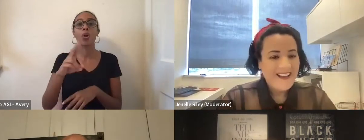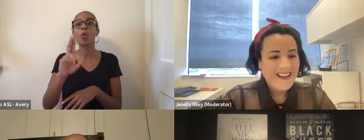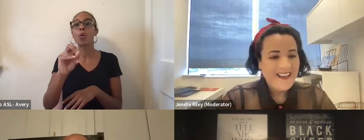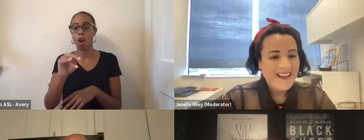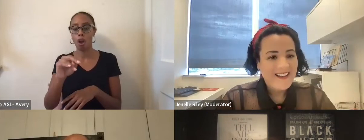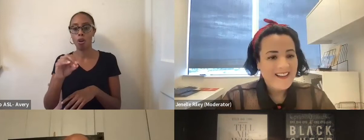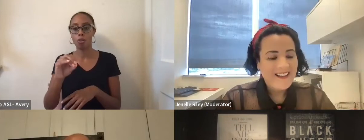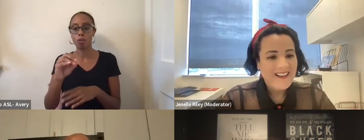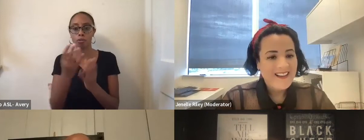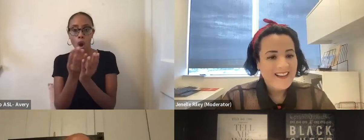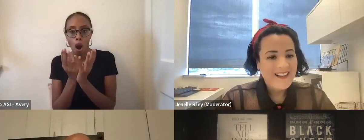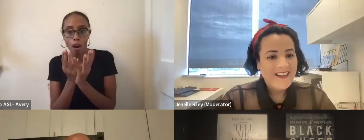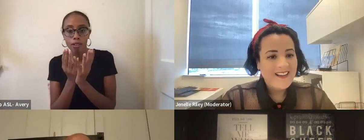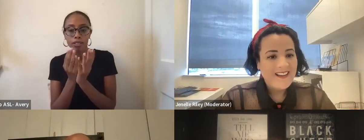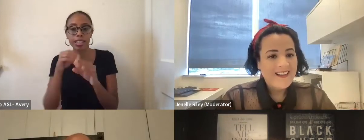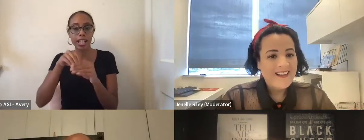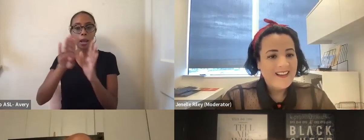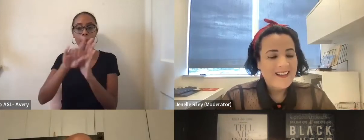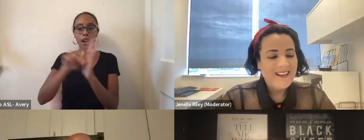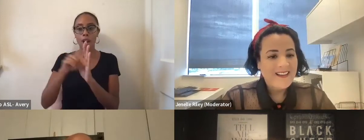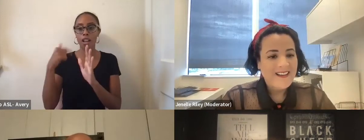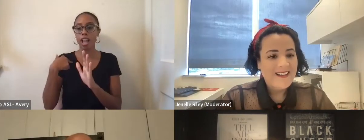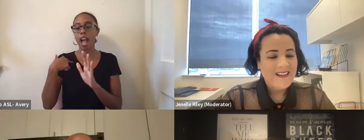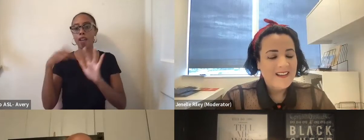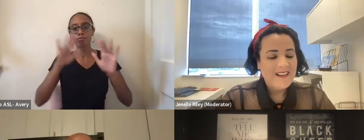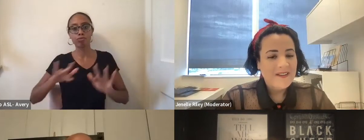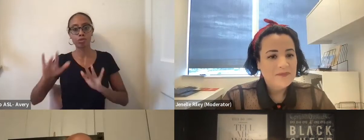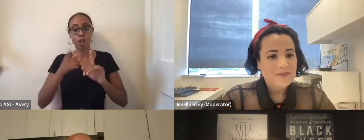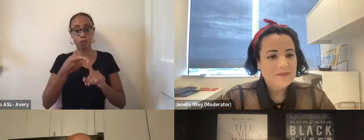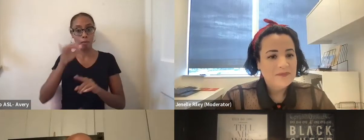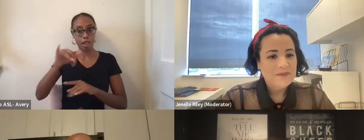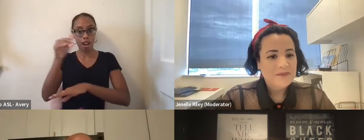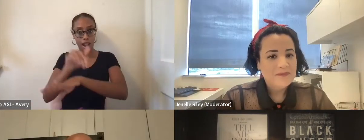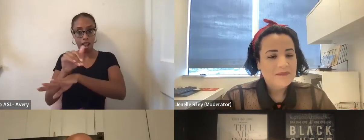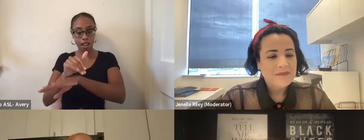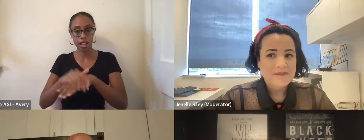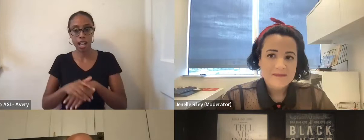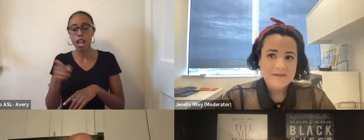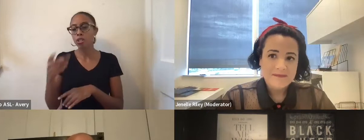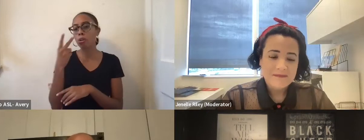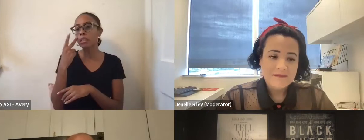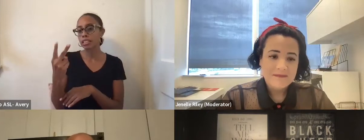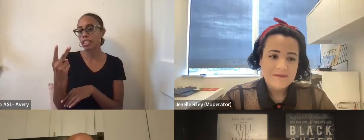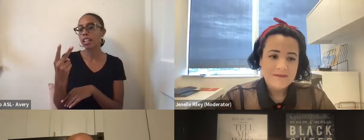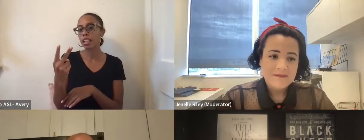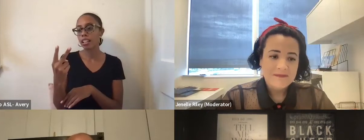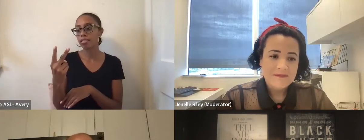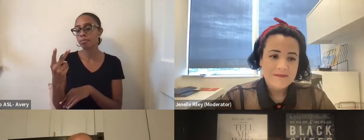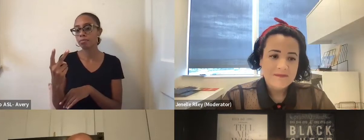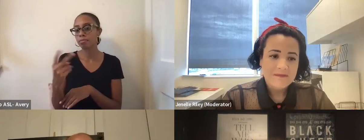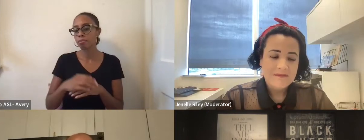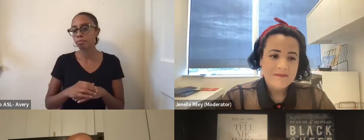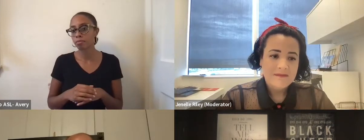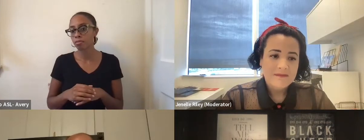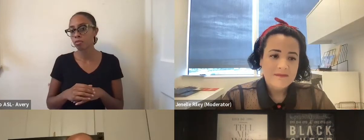And you see over the course of the night, it news goes from being slightly optimistic to Diana was